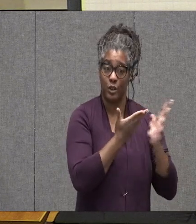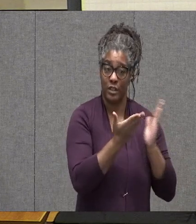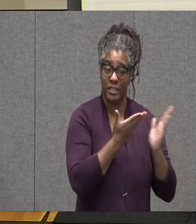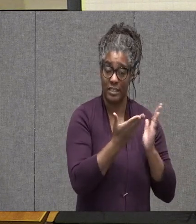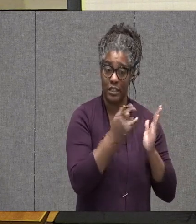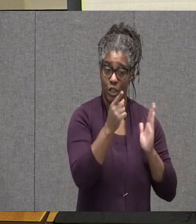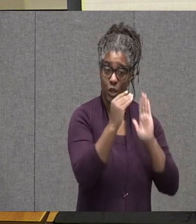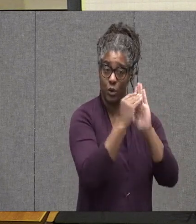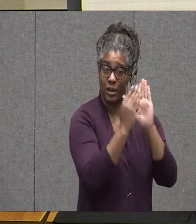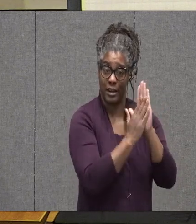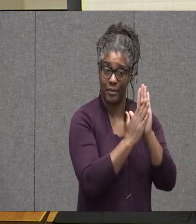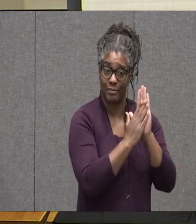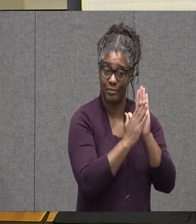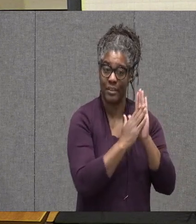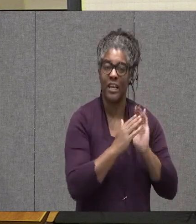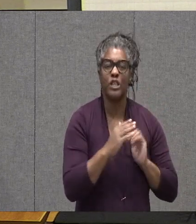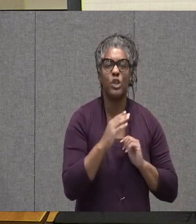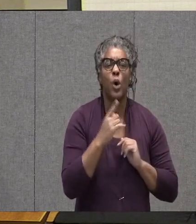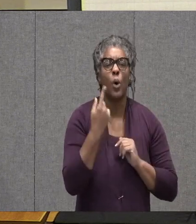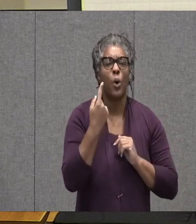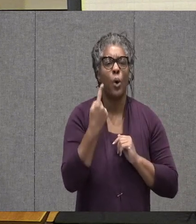What's one good that your family buys during the week?